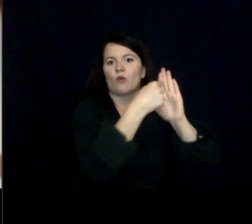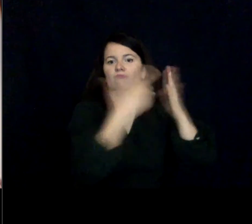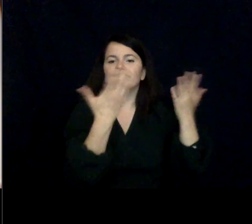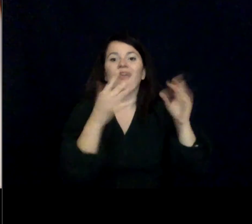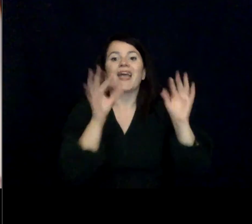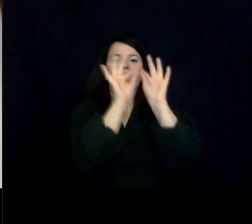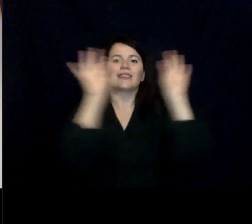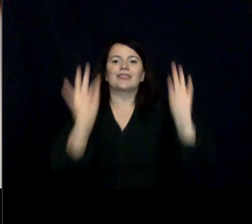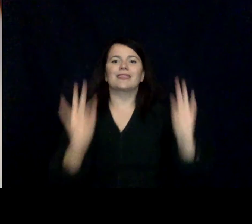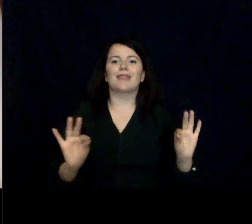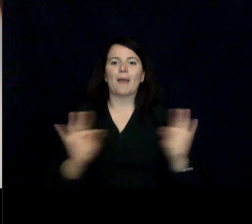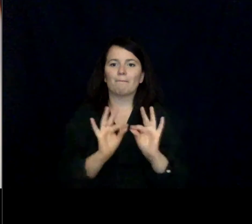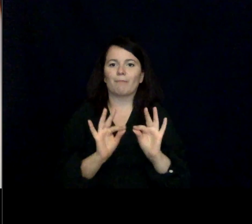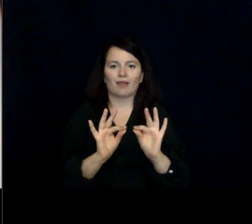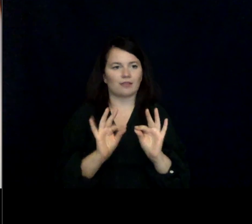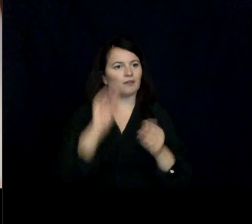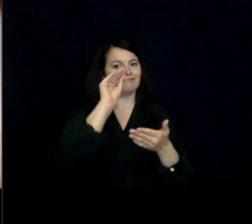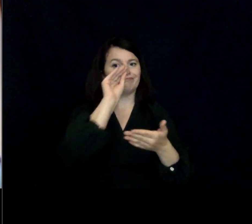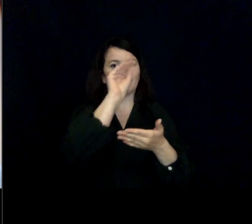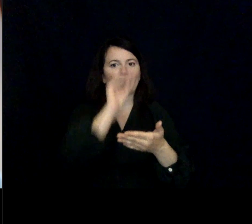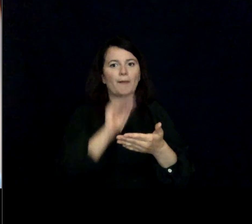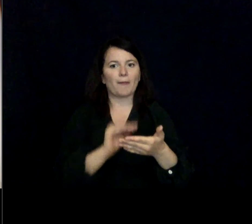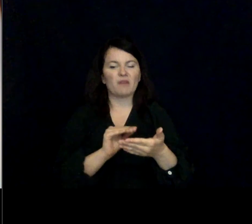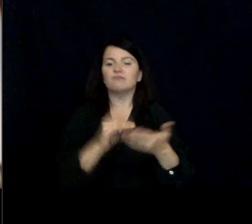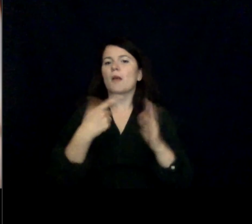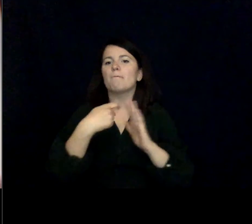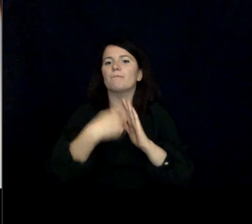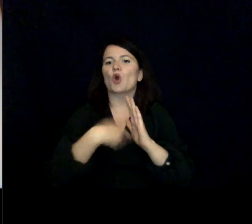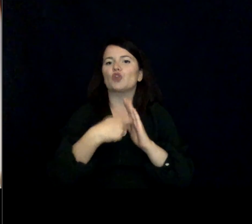So that people have to fill or can be supported